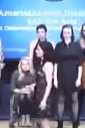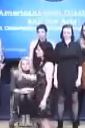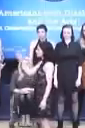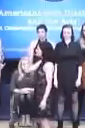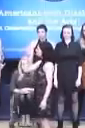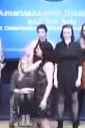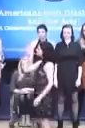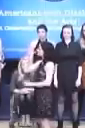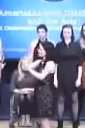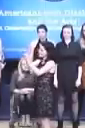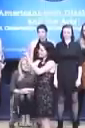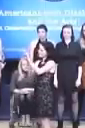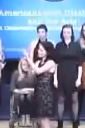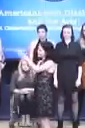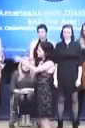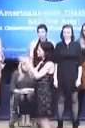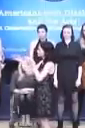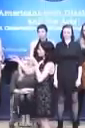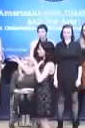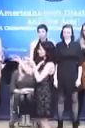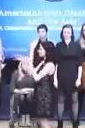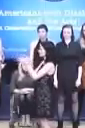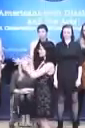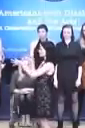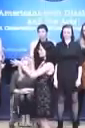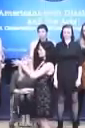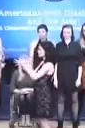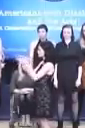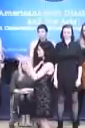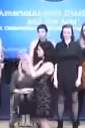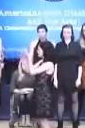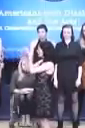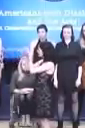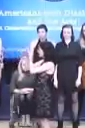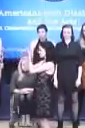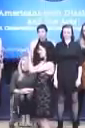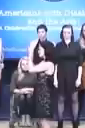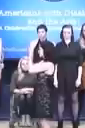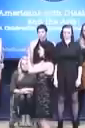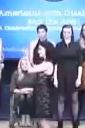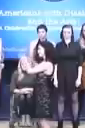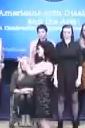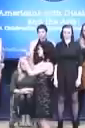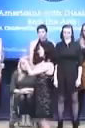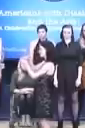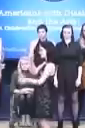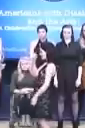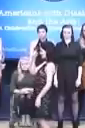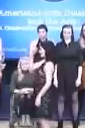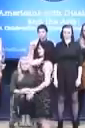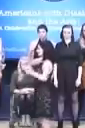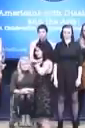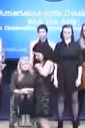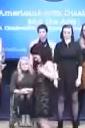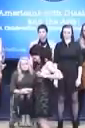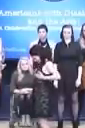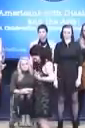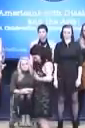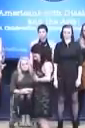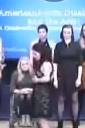Mama who gave me No way to handle things